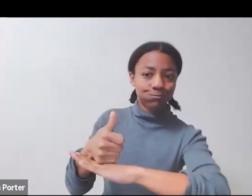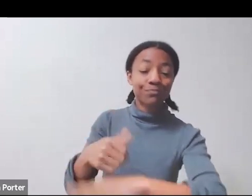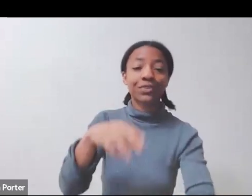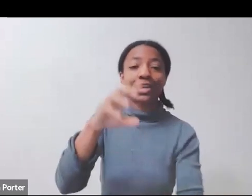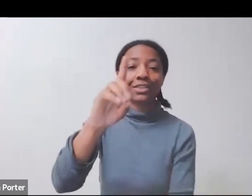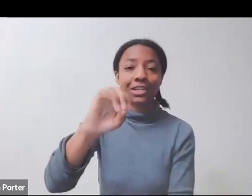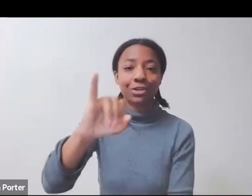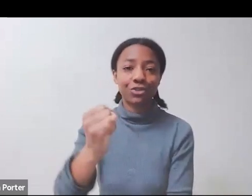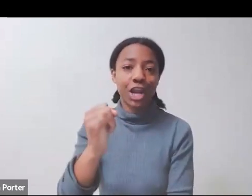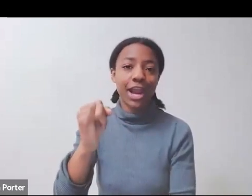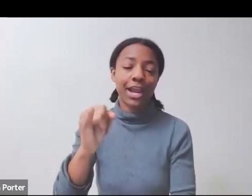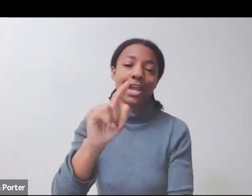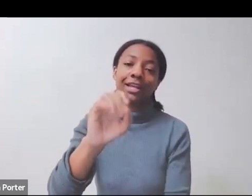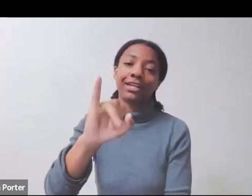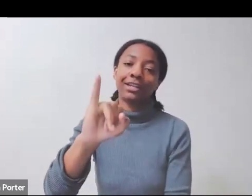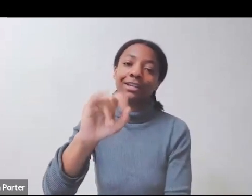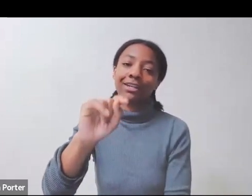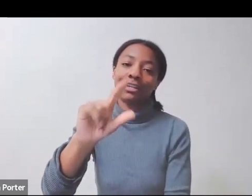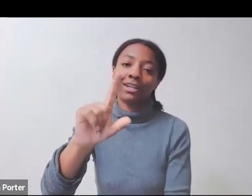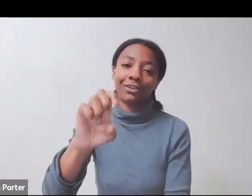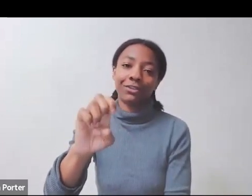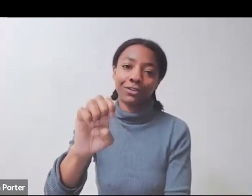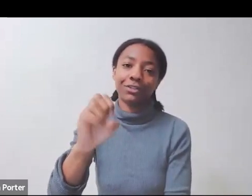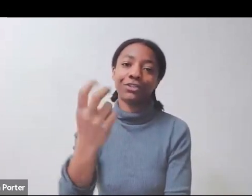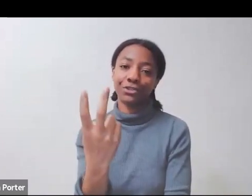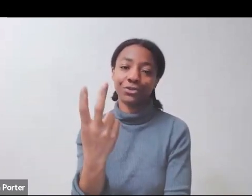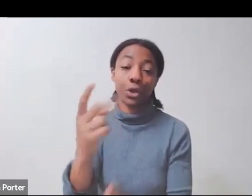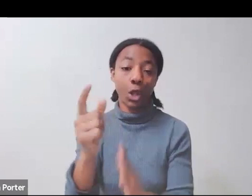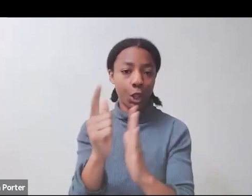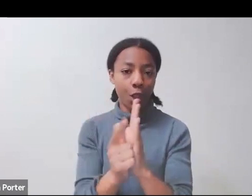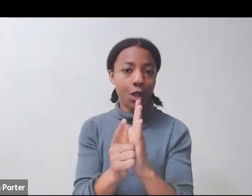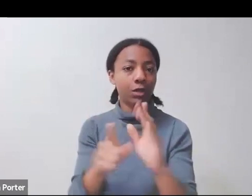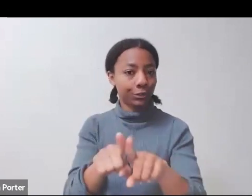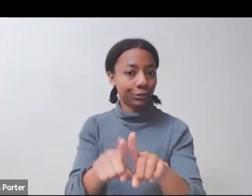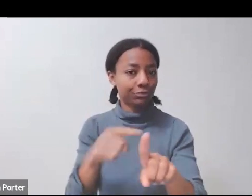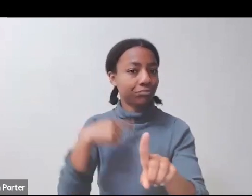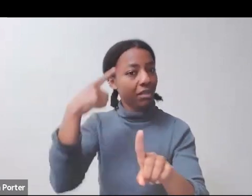Title II rules, and how that might influence the choice of programming environments in K-12 settings nationwide.